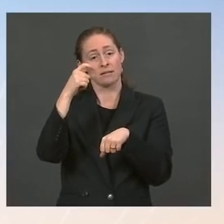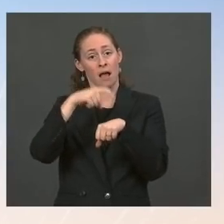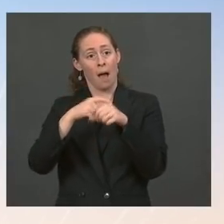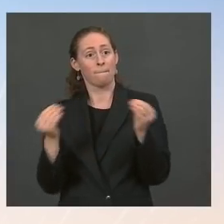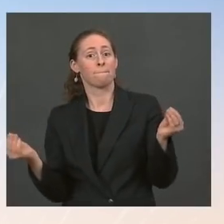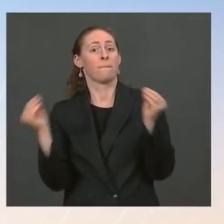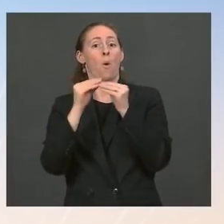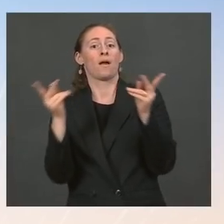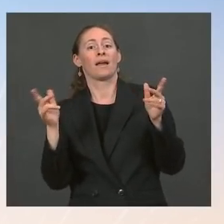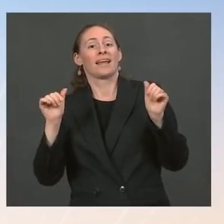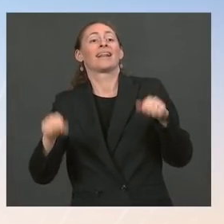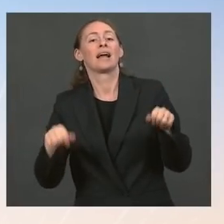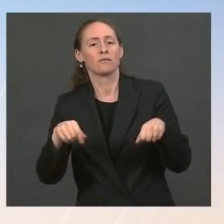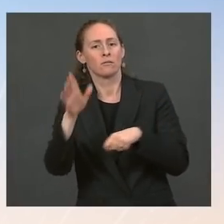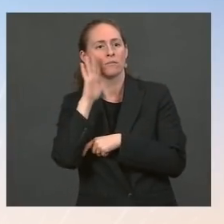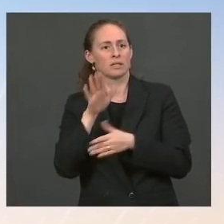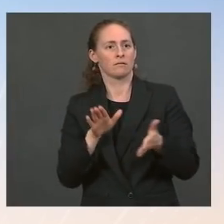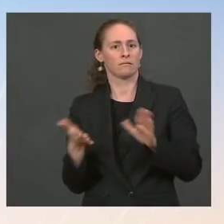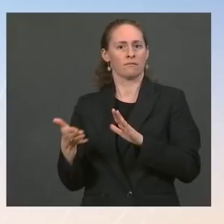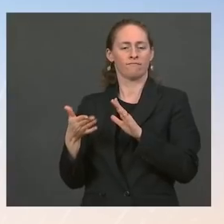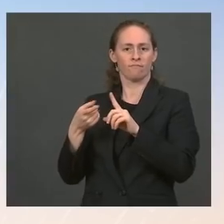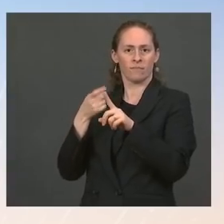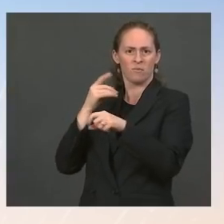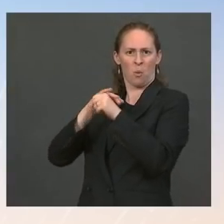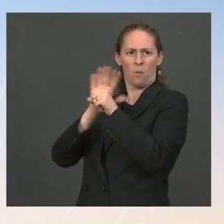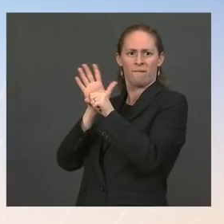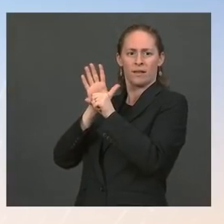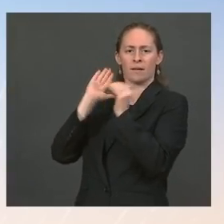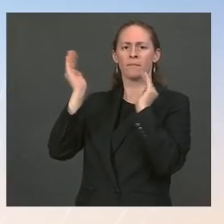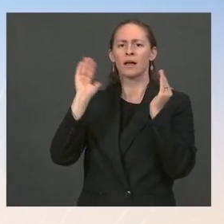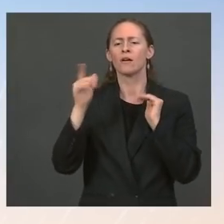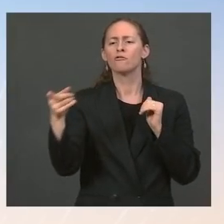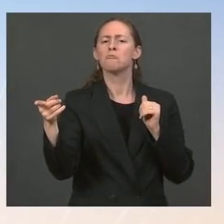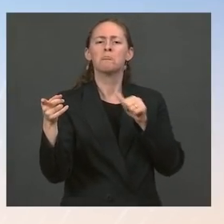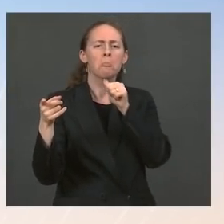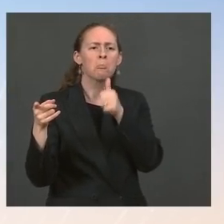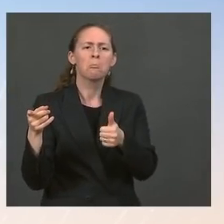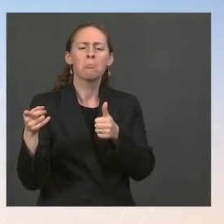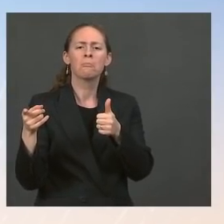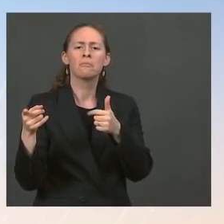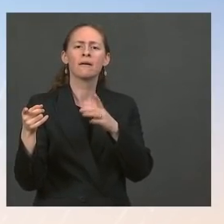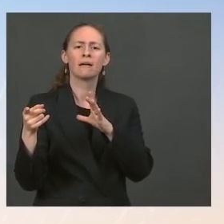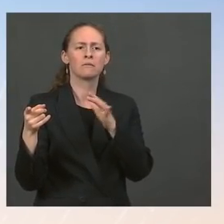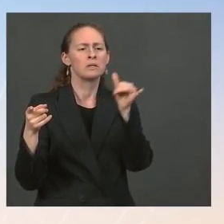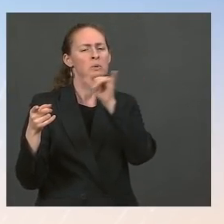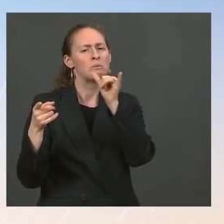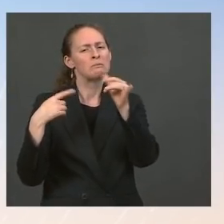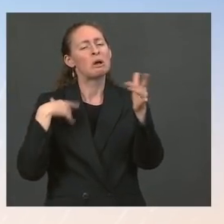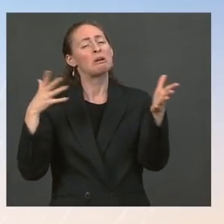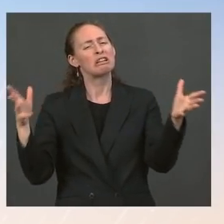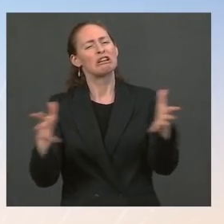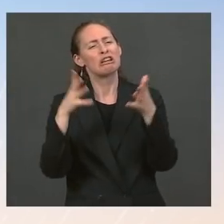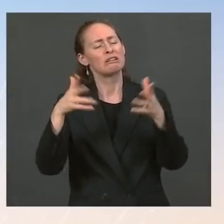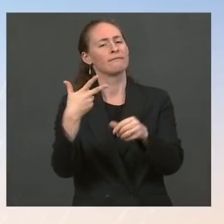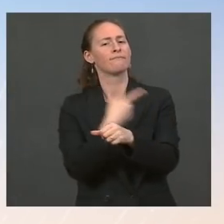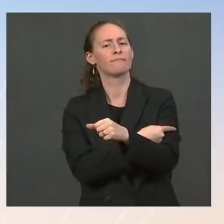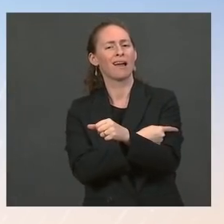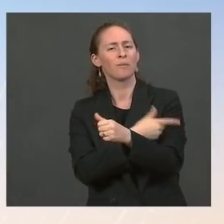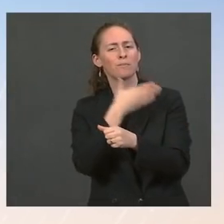compared to a fully vaccinated person. So there's no question that vaccination, that taking precautions can save lives.